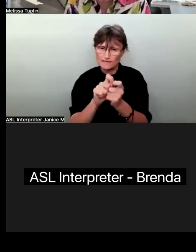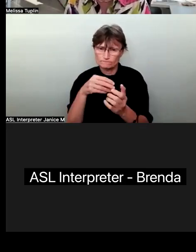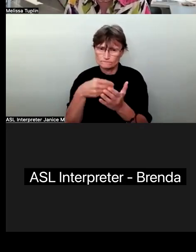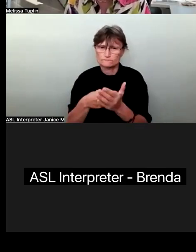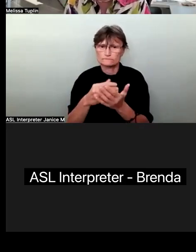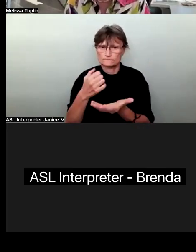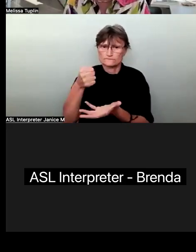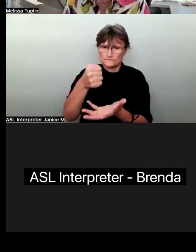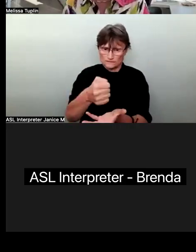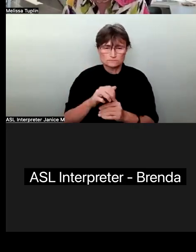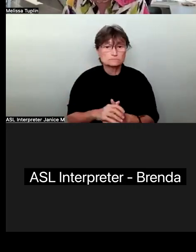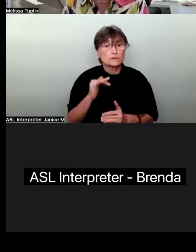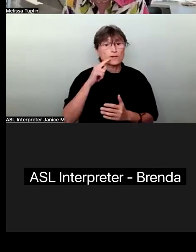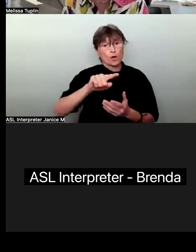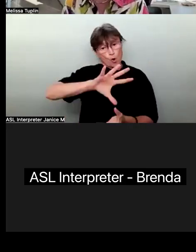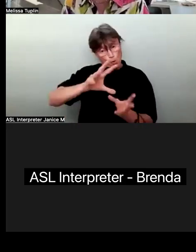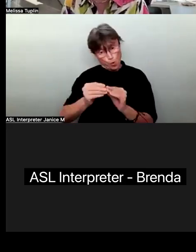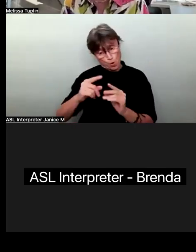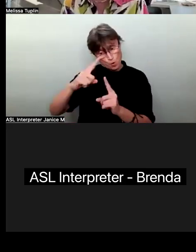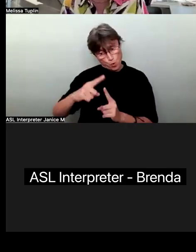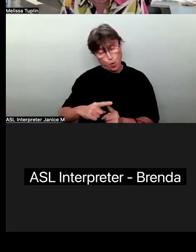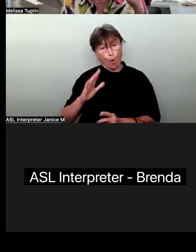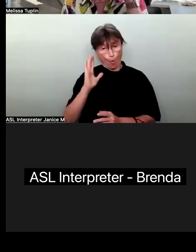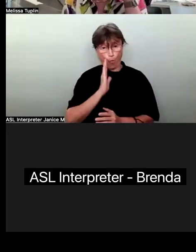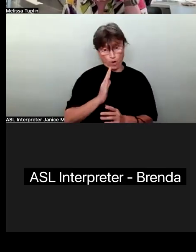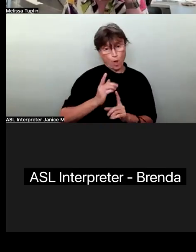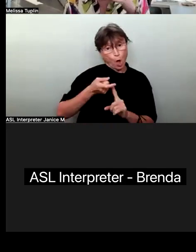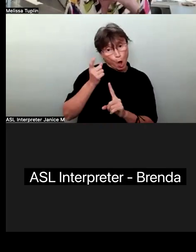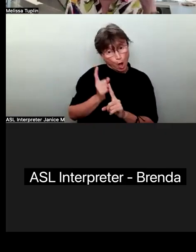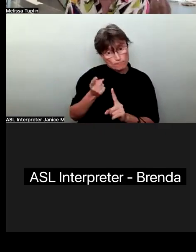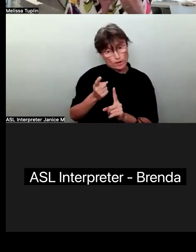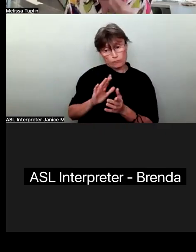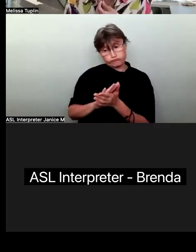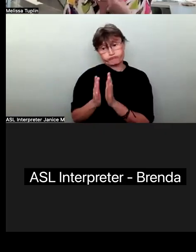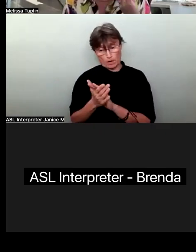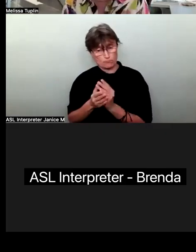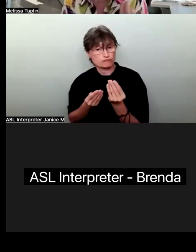not automatically result in grant increases or decreases, but of course, that will be a